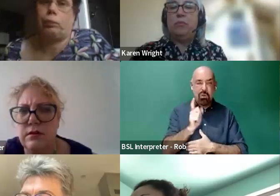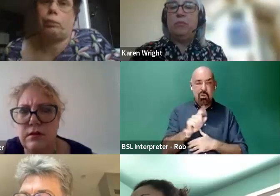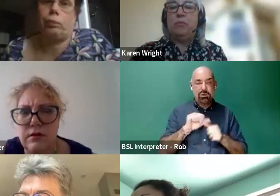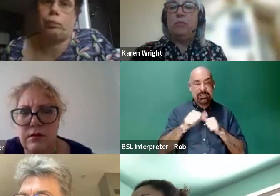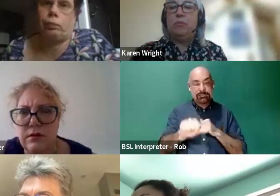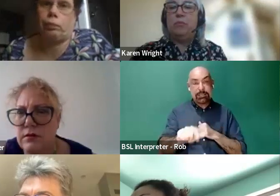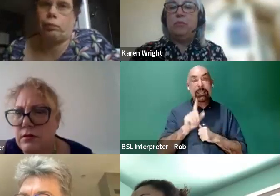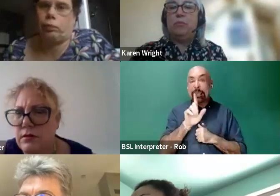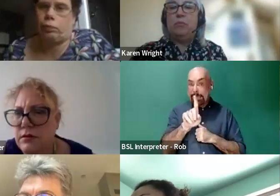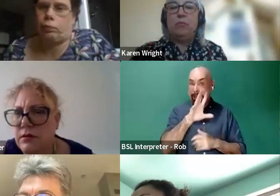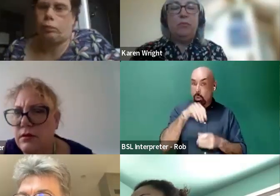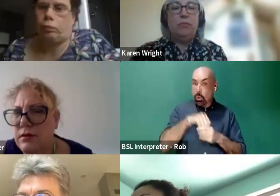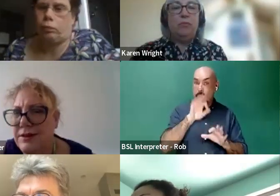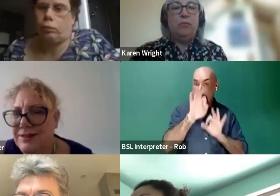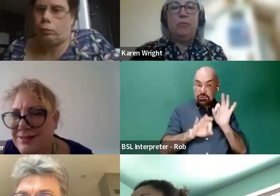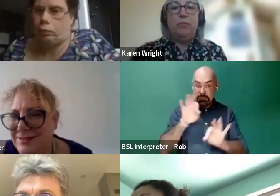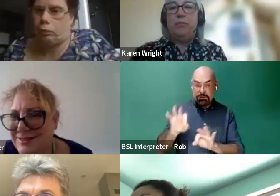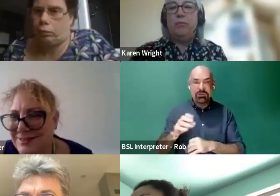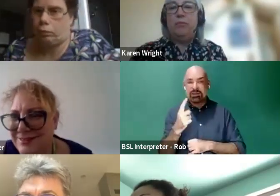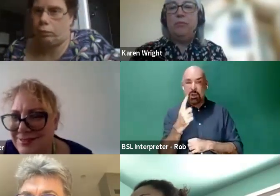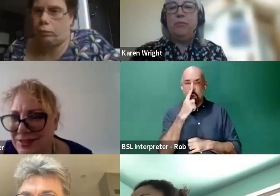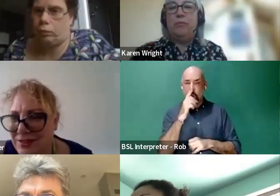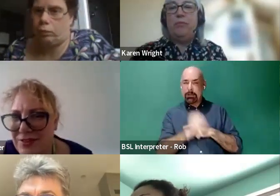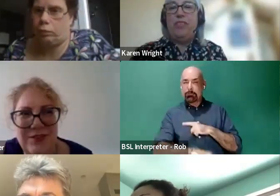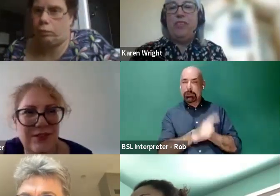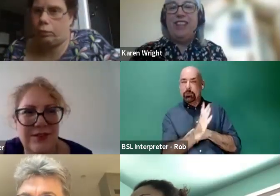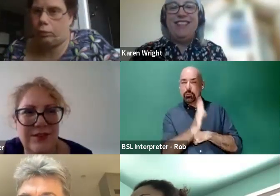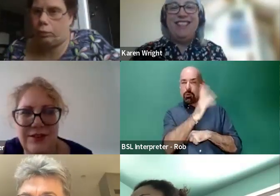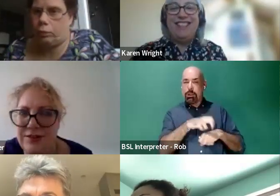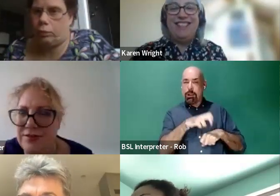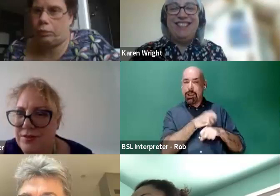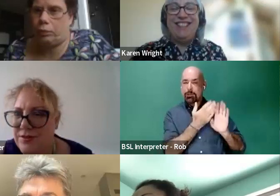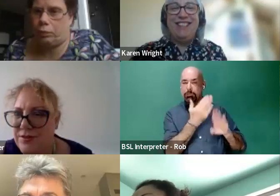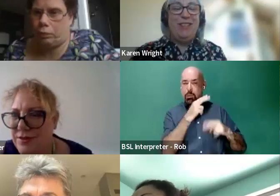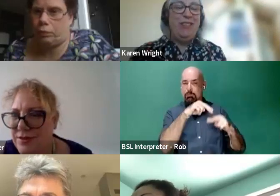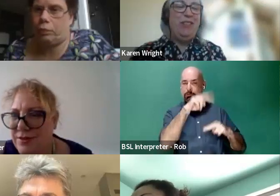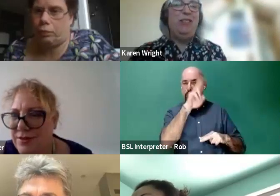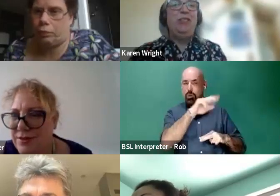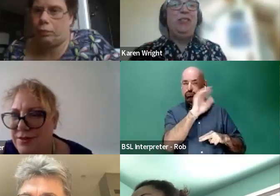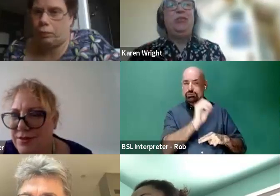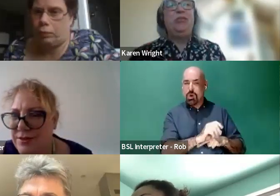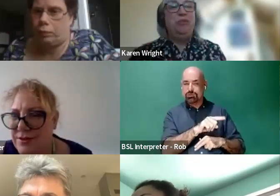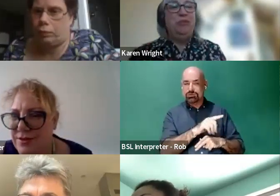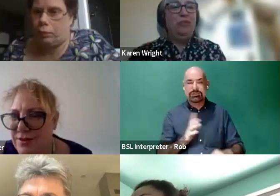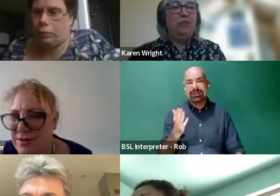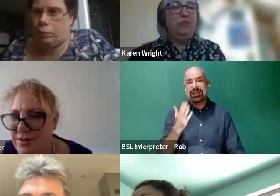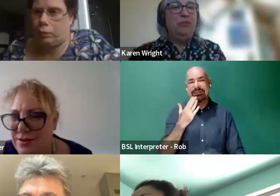Let's see who can beat Northern Ireland's return on survey responses! Thank you so much. Thank you again, Teresa.